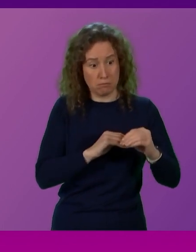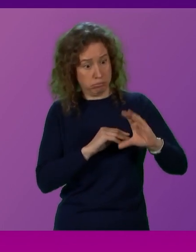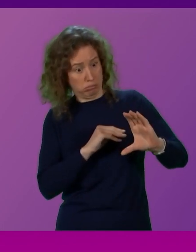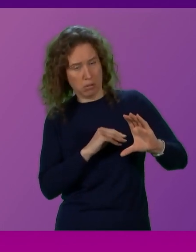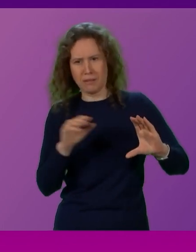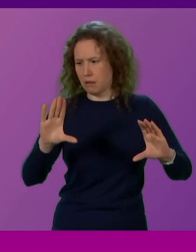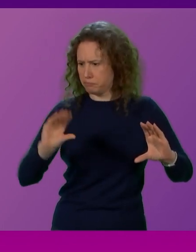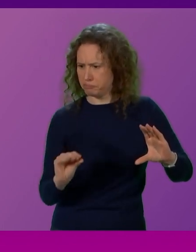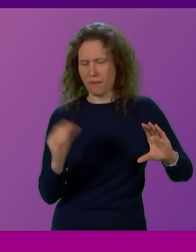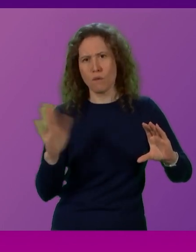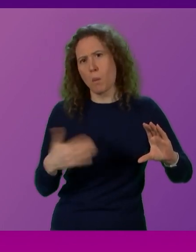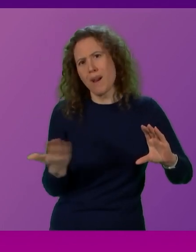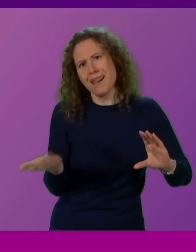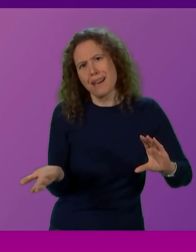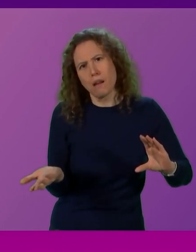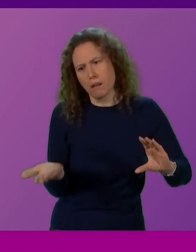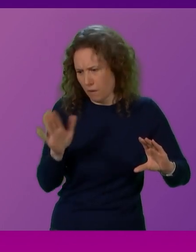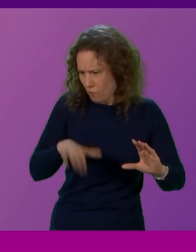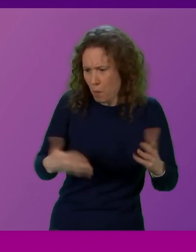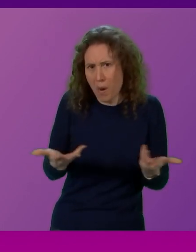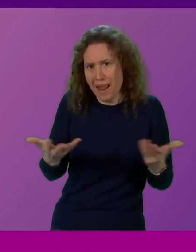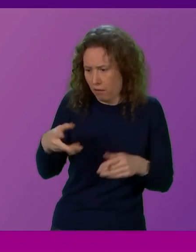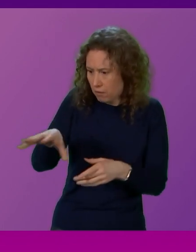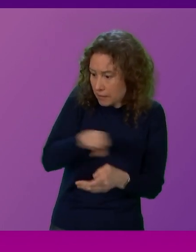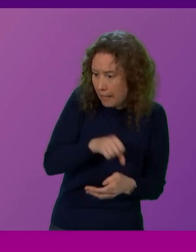should reduce the allocation to some other part of our budget.